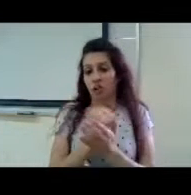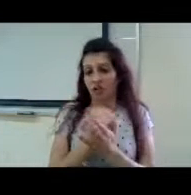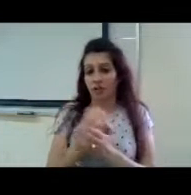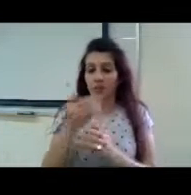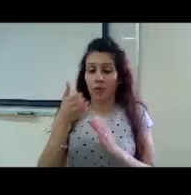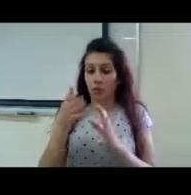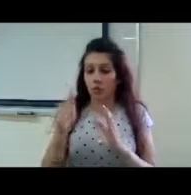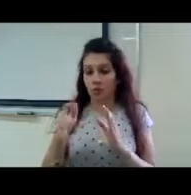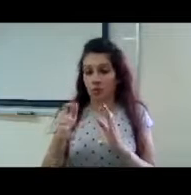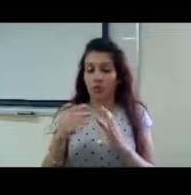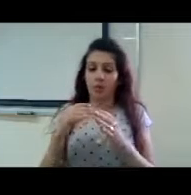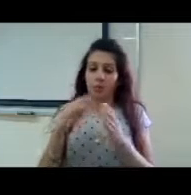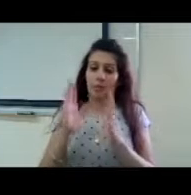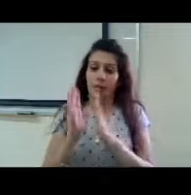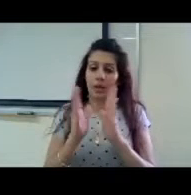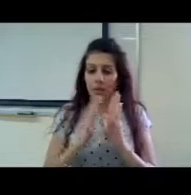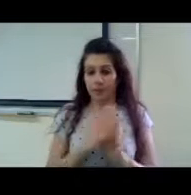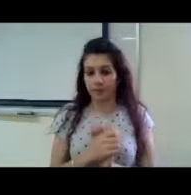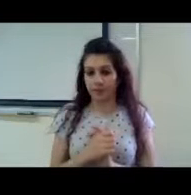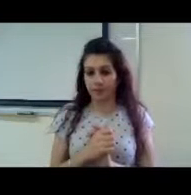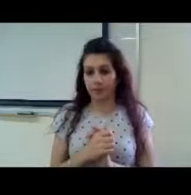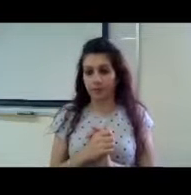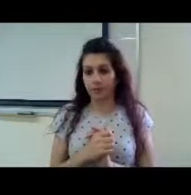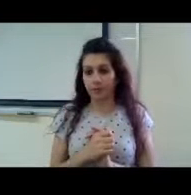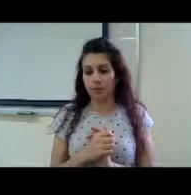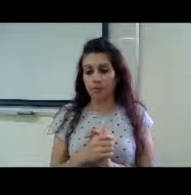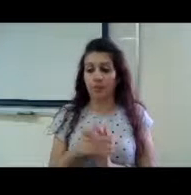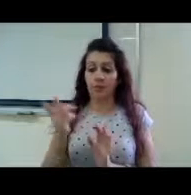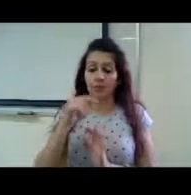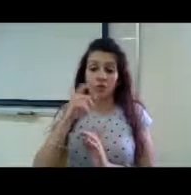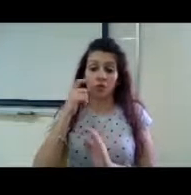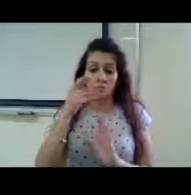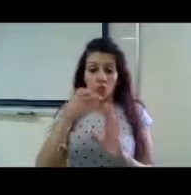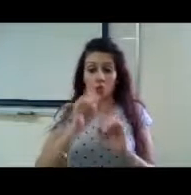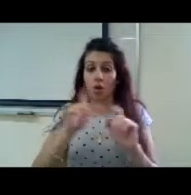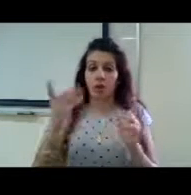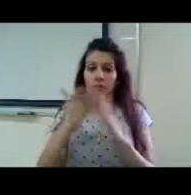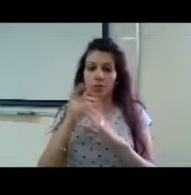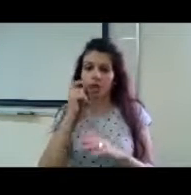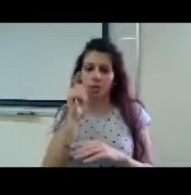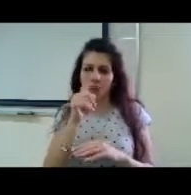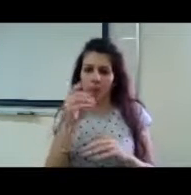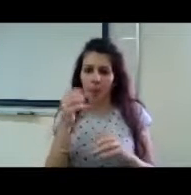initially in providing documentation for both educators caregivers and learners